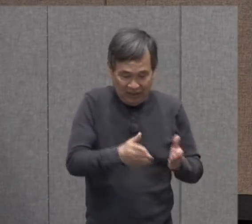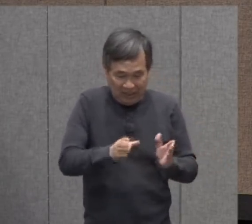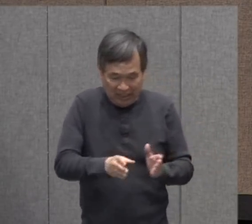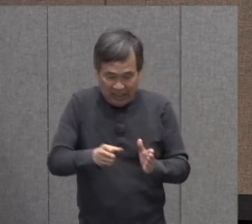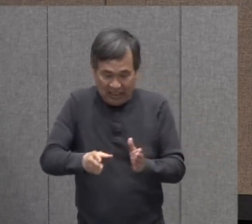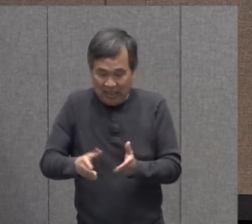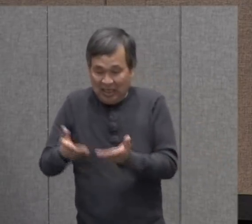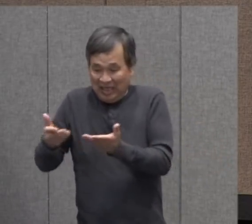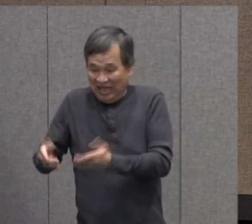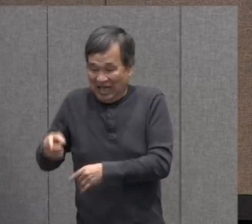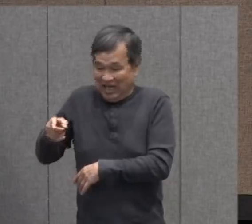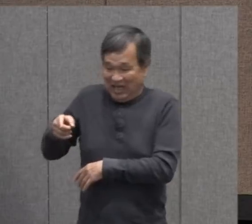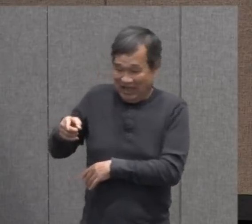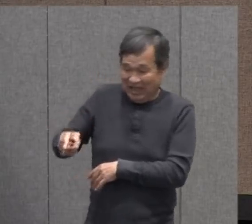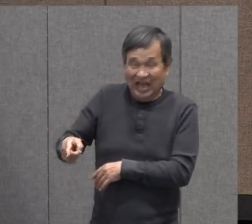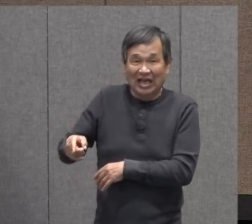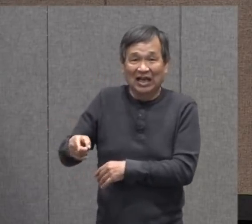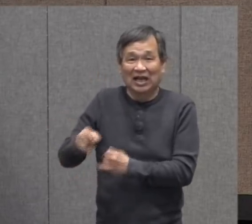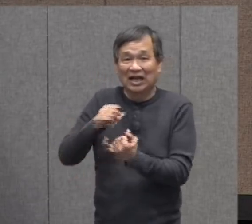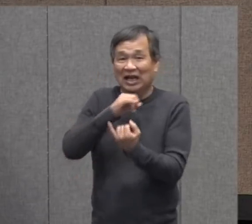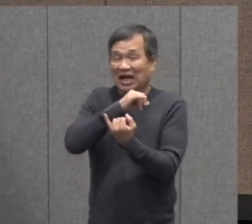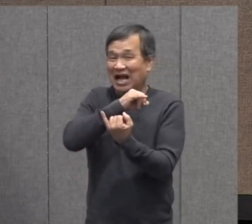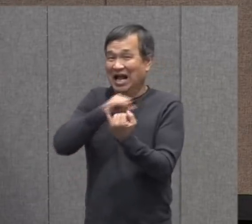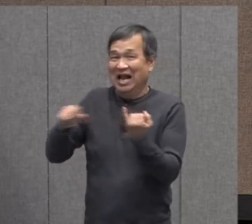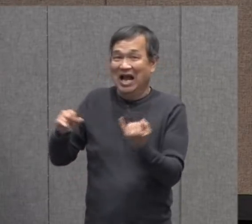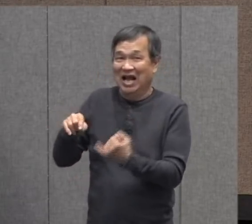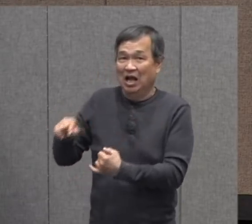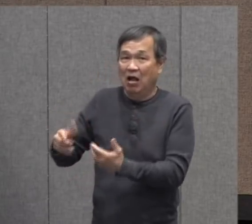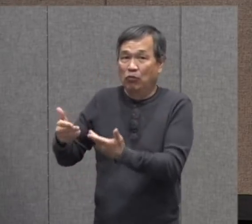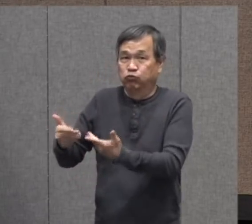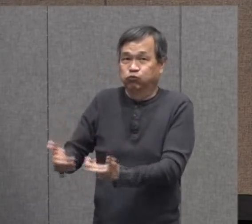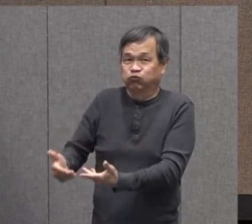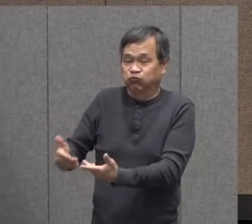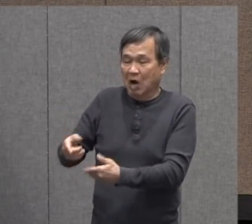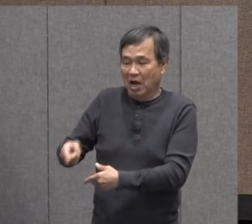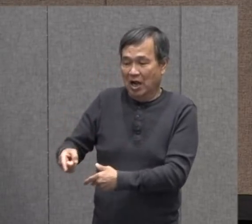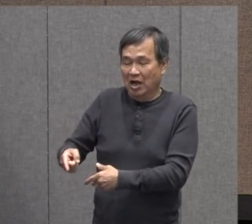by the time I got to this one, I would need it,